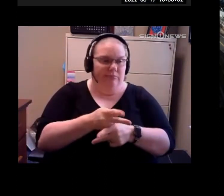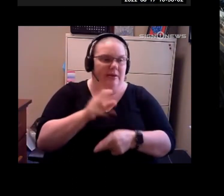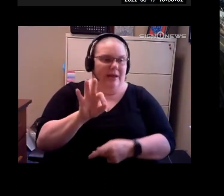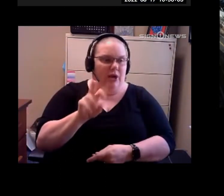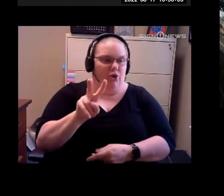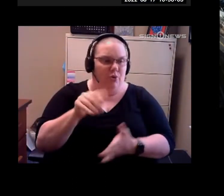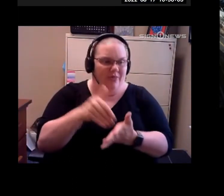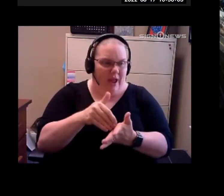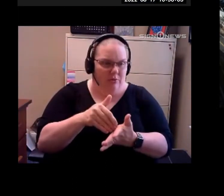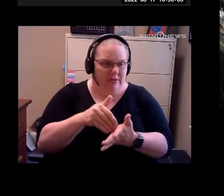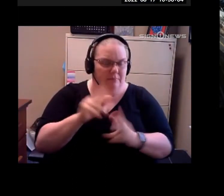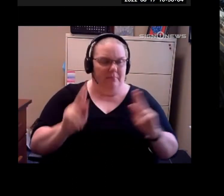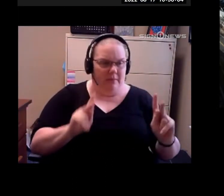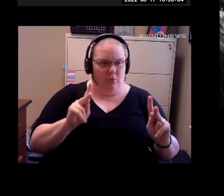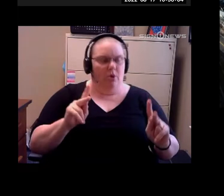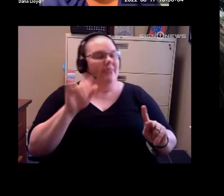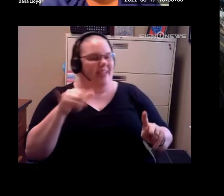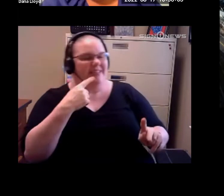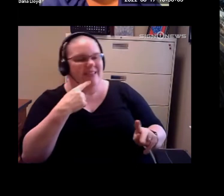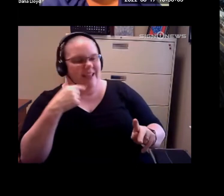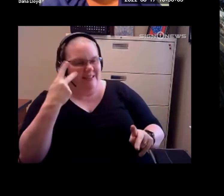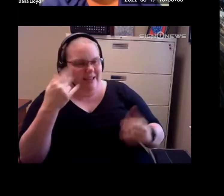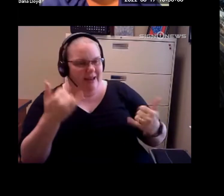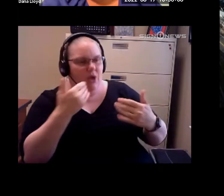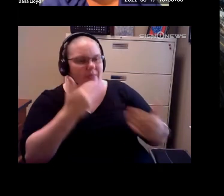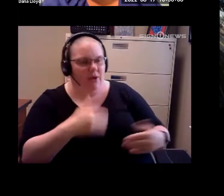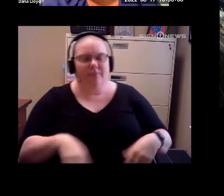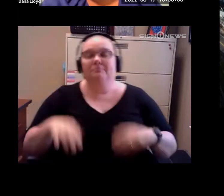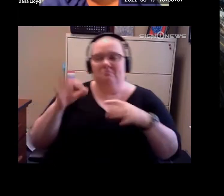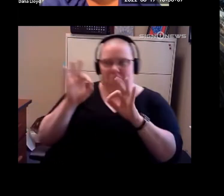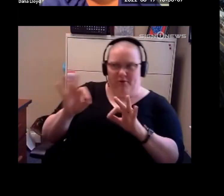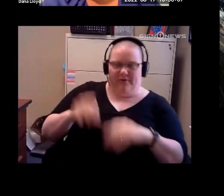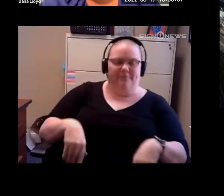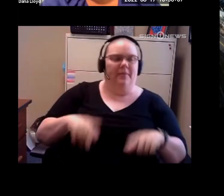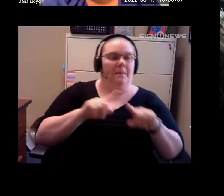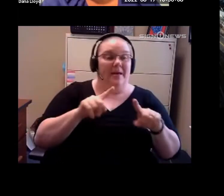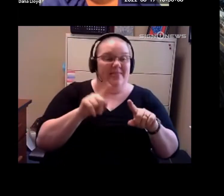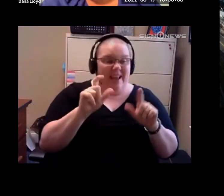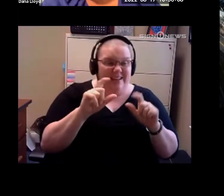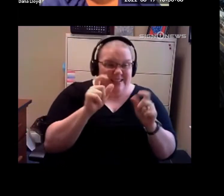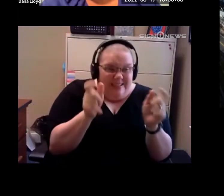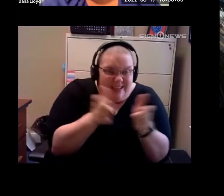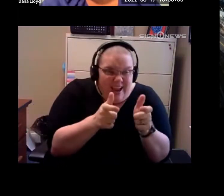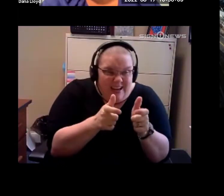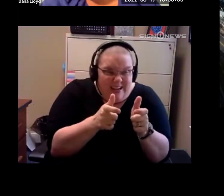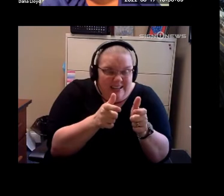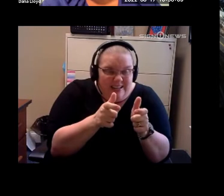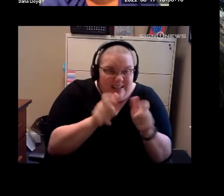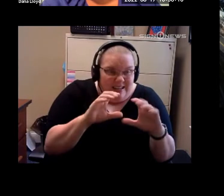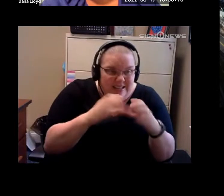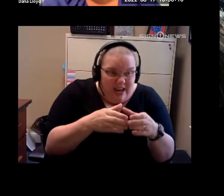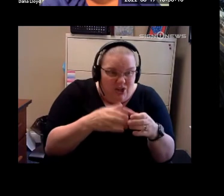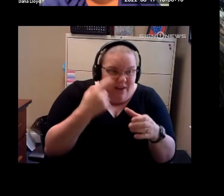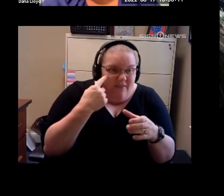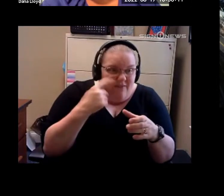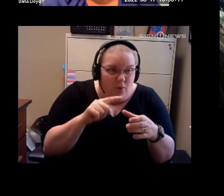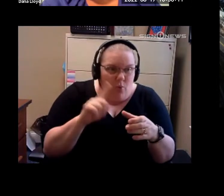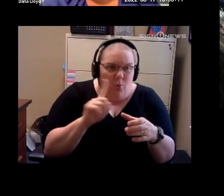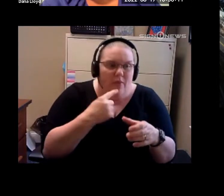them now perfect and it would just be that tiny section where those red people are for 11 779